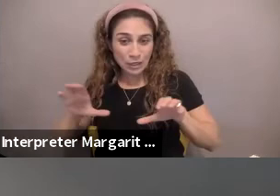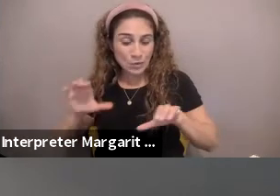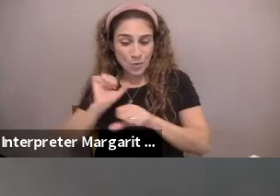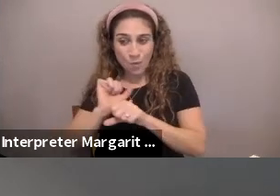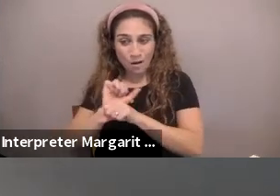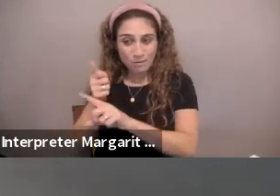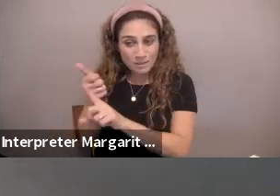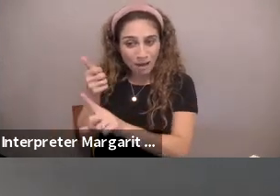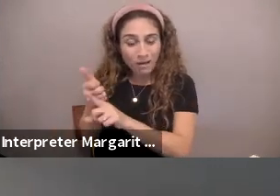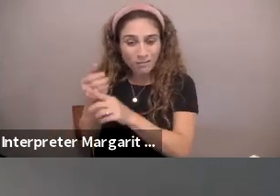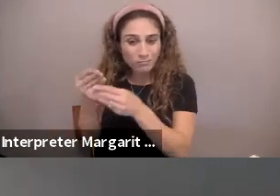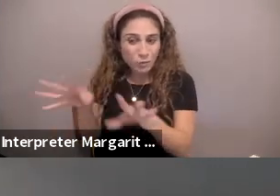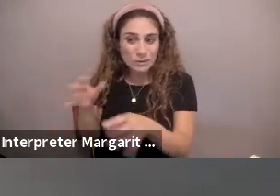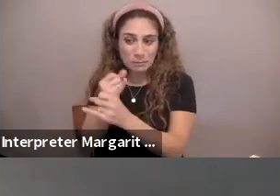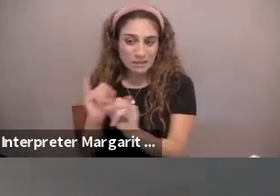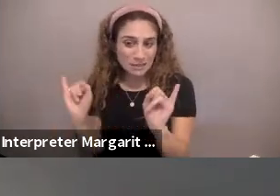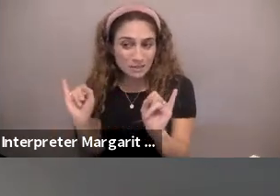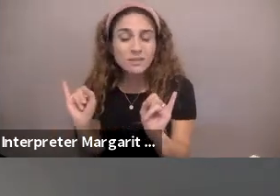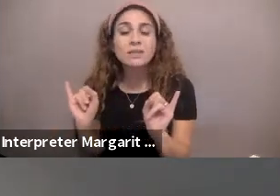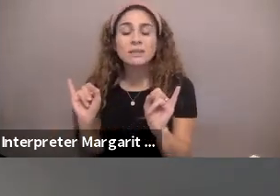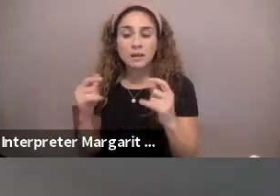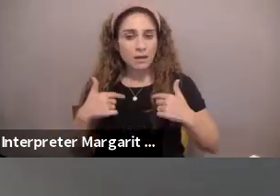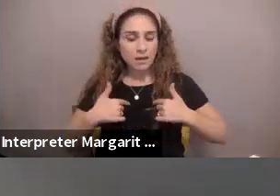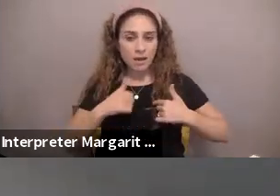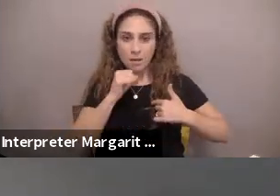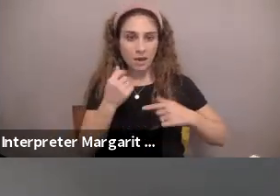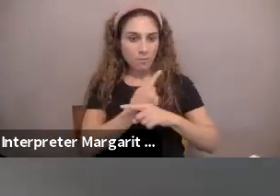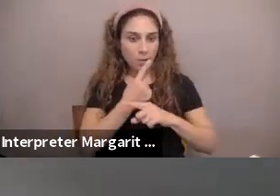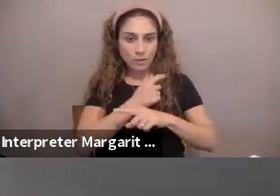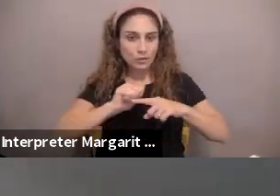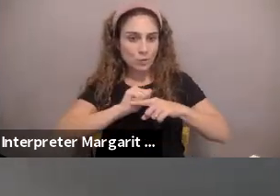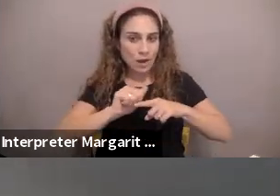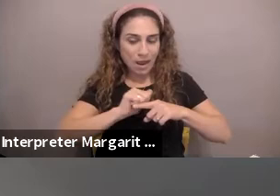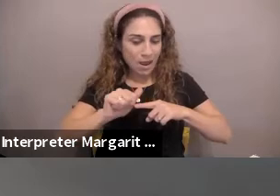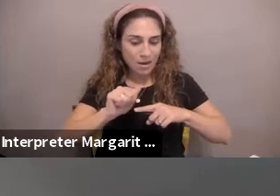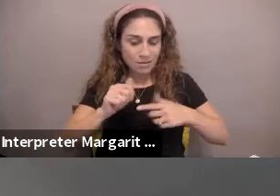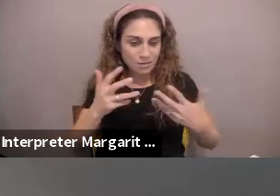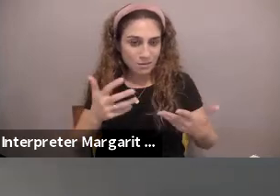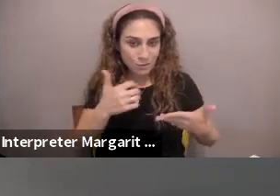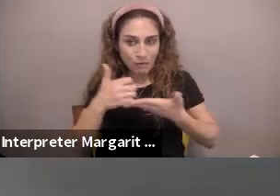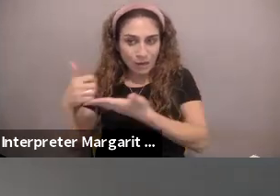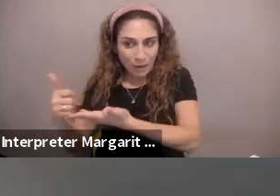I'm also not properly trained or educated in these skills that are best needed to assist them with services, for example, occupational therapy.